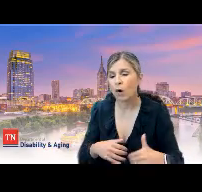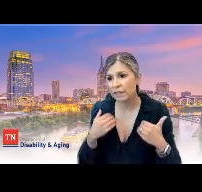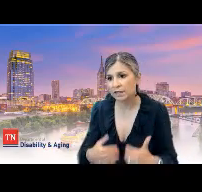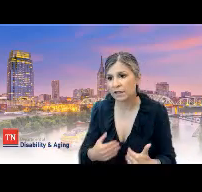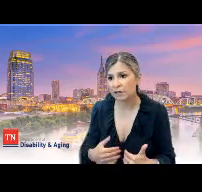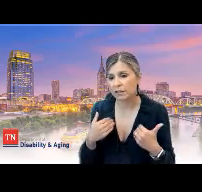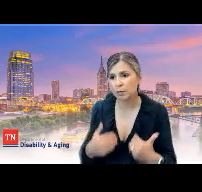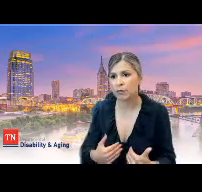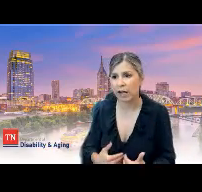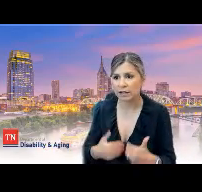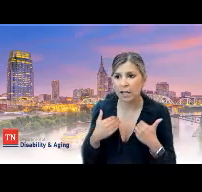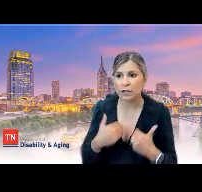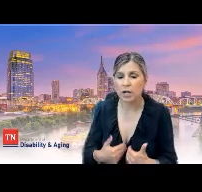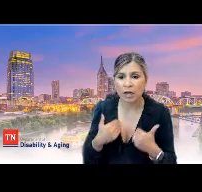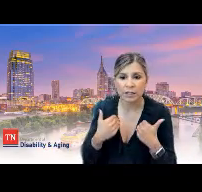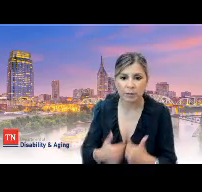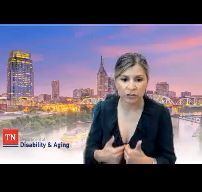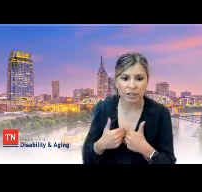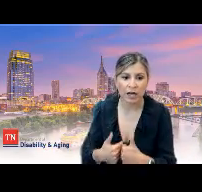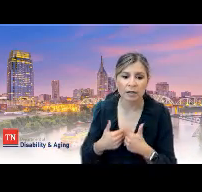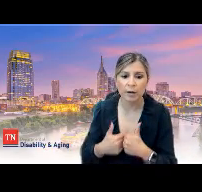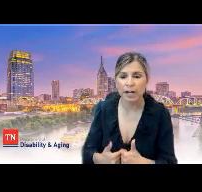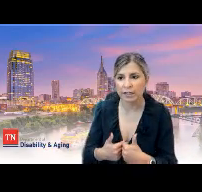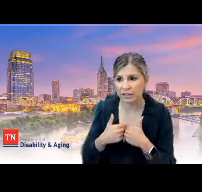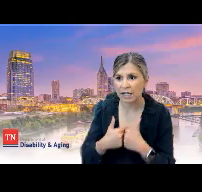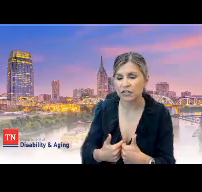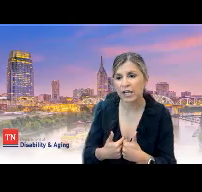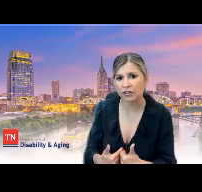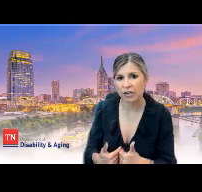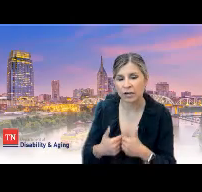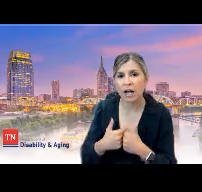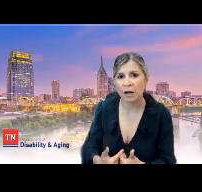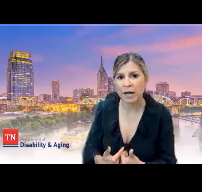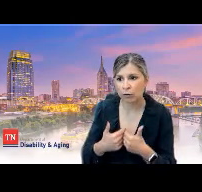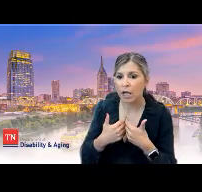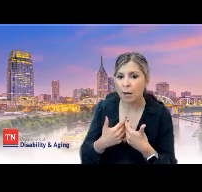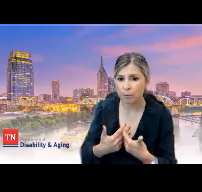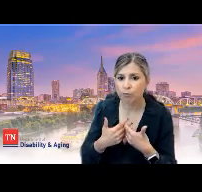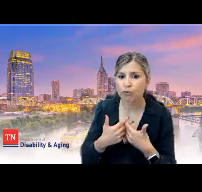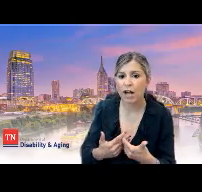What this does is it provides non commissioned unbiased education about